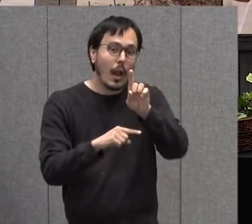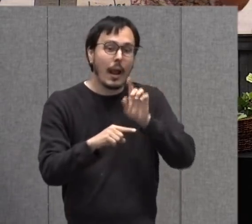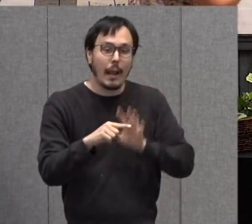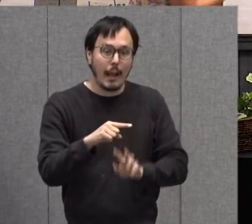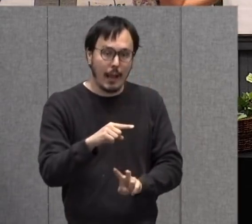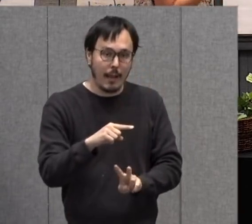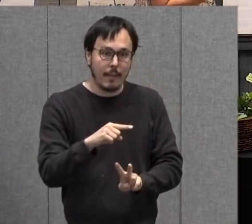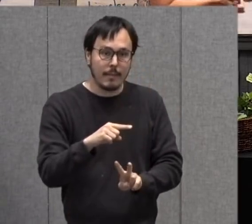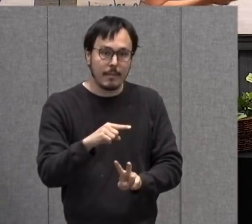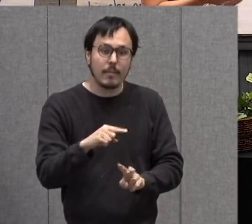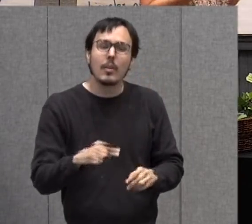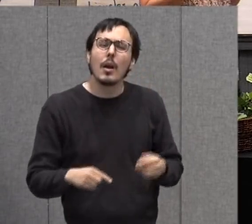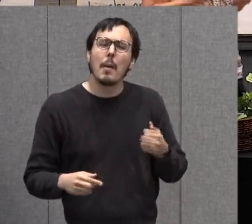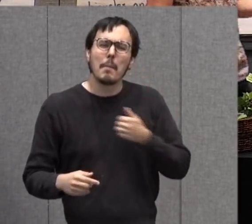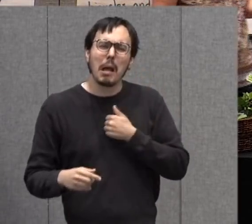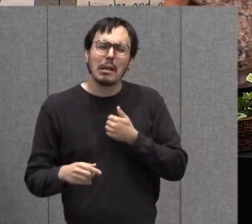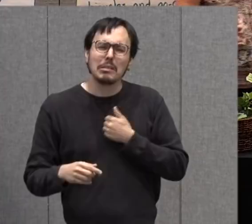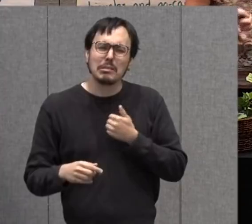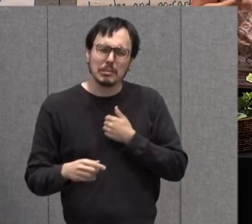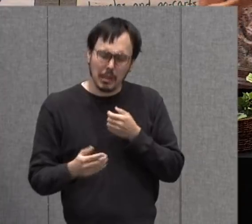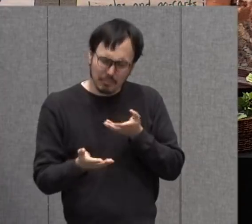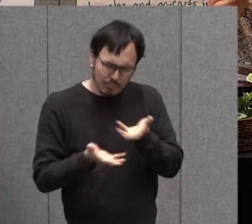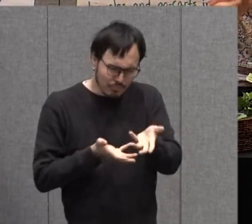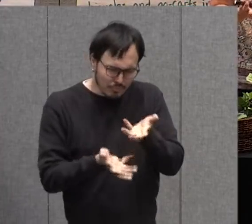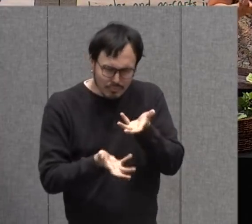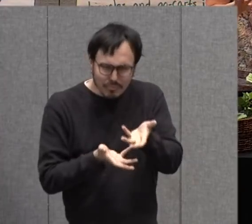what could I do with the fractions to help me out?